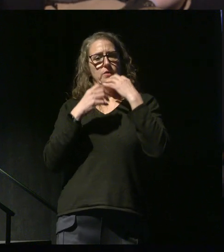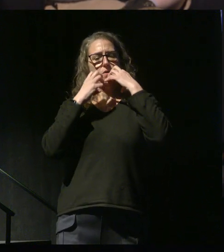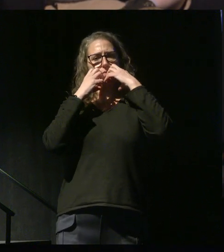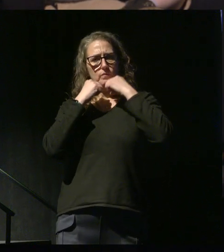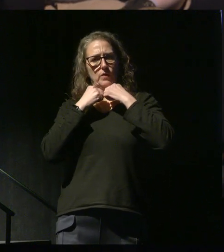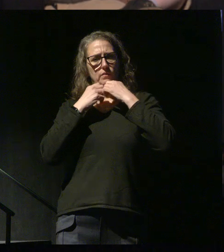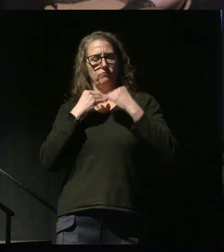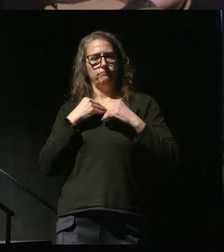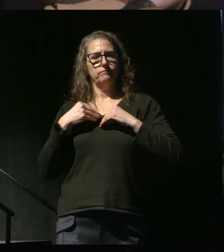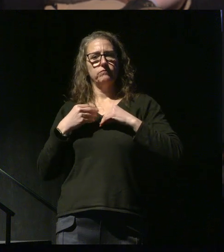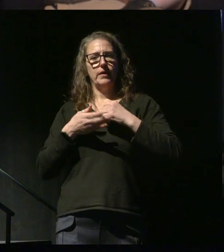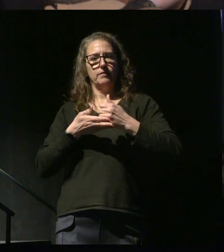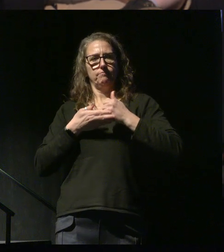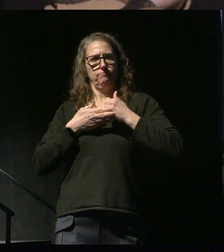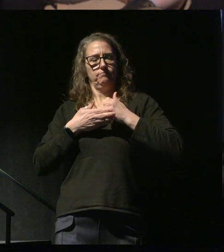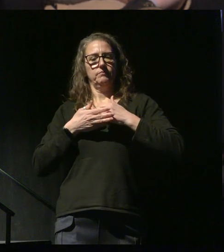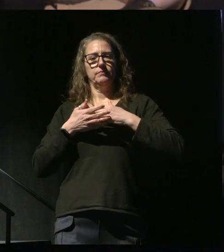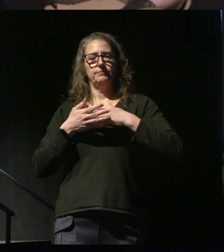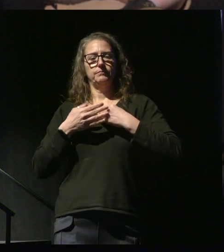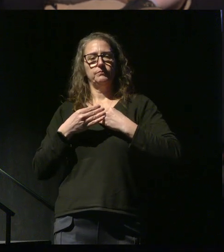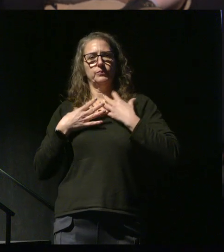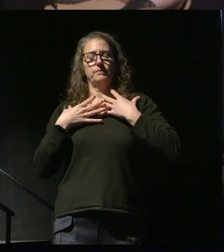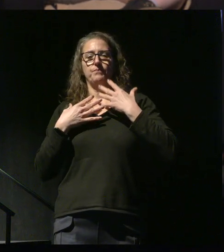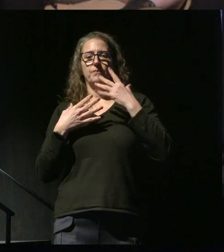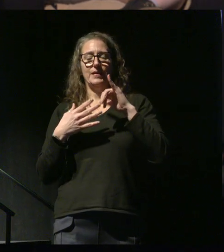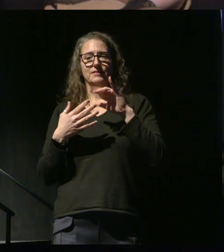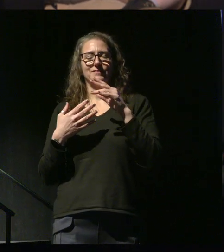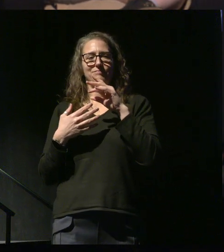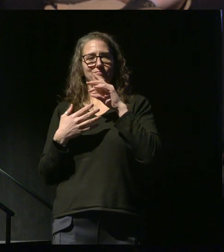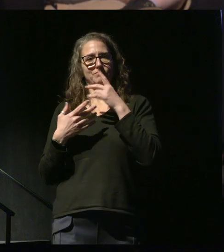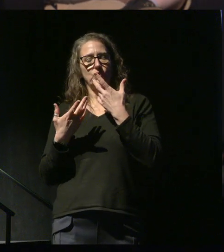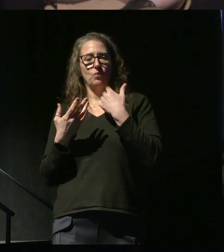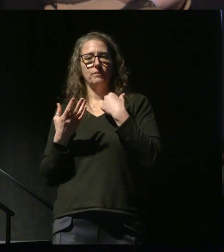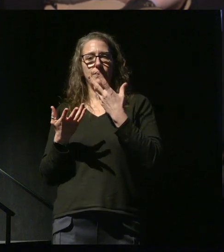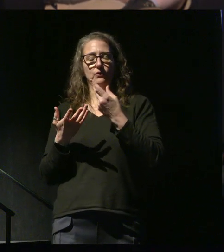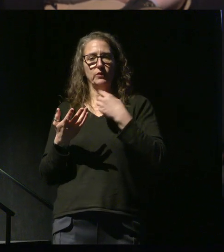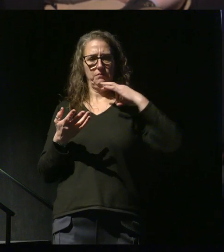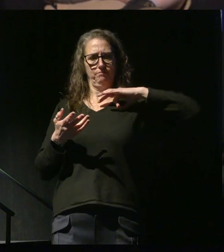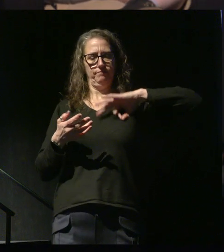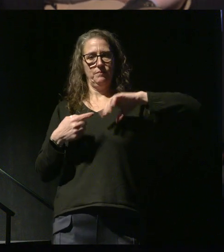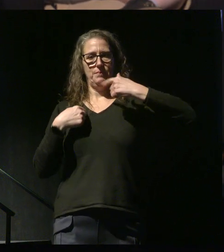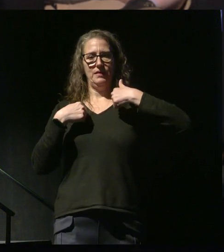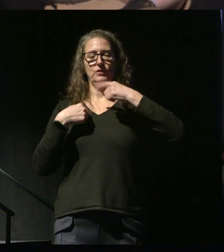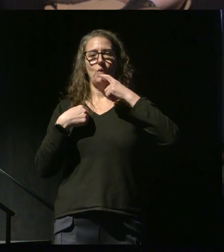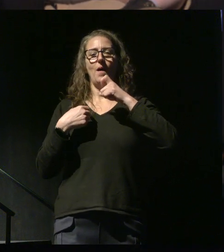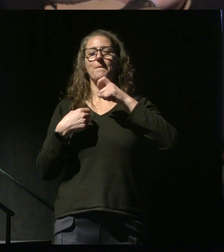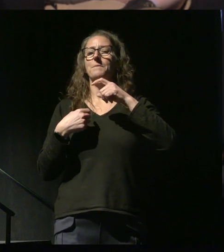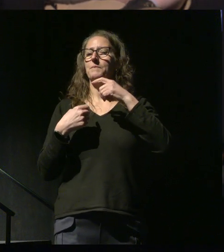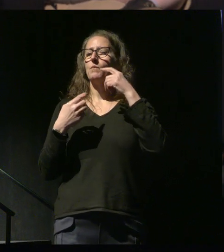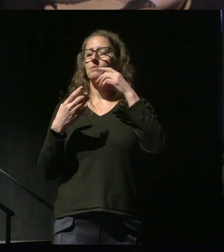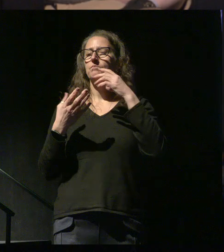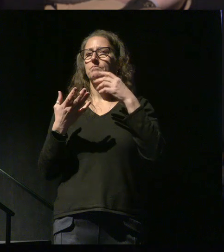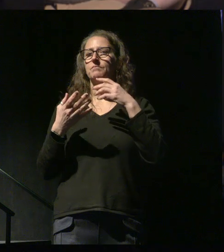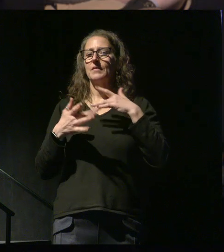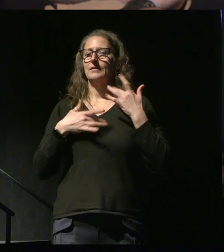And it's a mode that I'm really looking forward to exploring Mm. And my future work. - Mm.